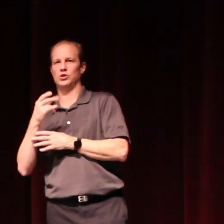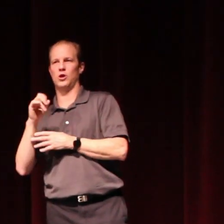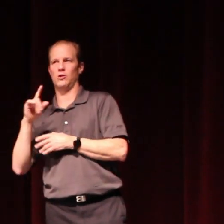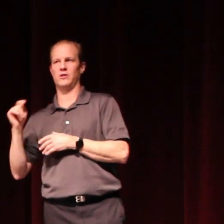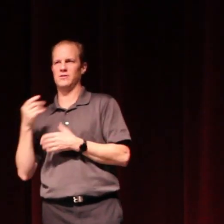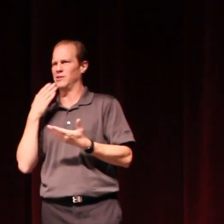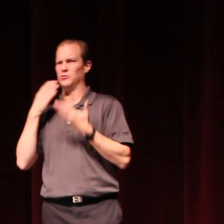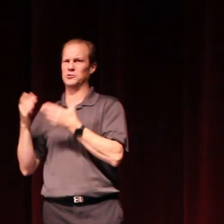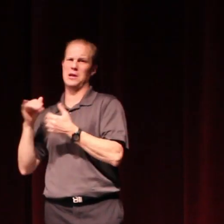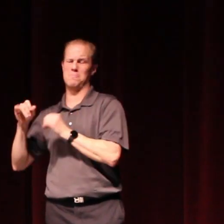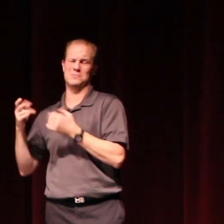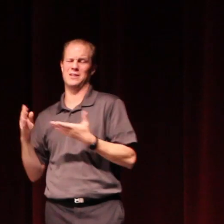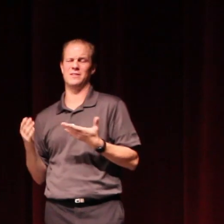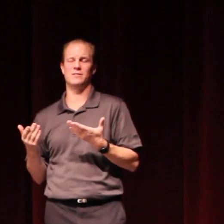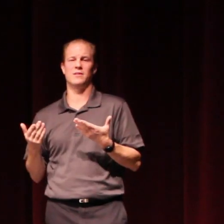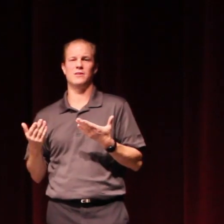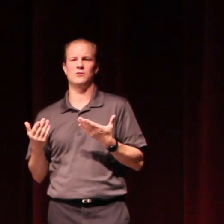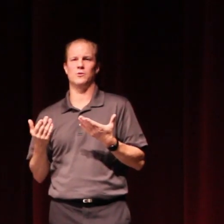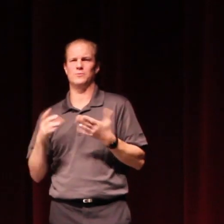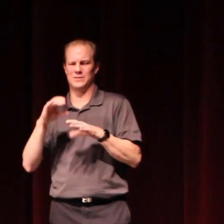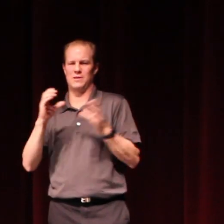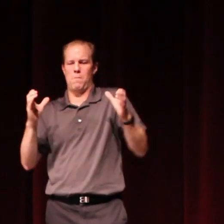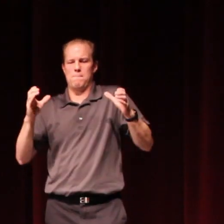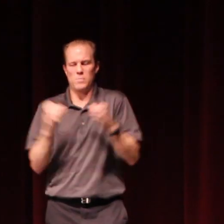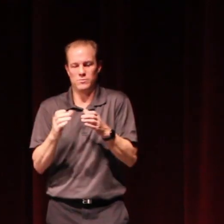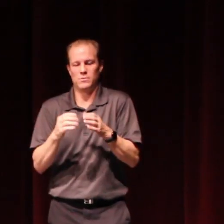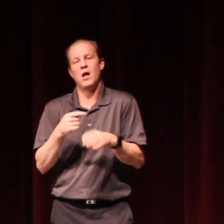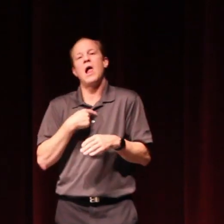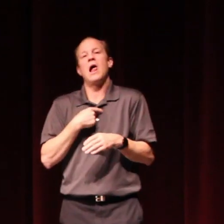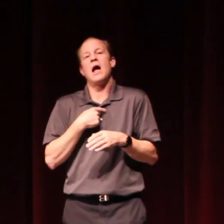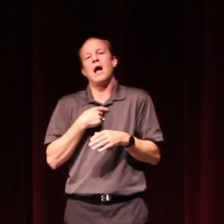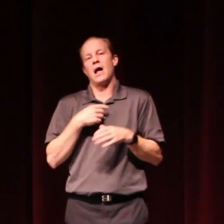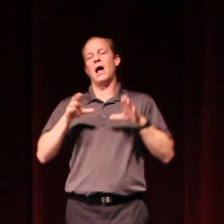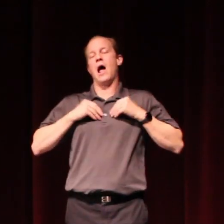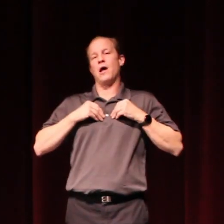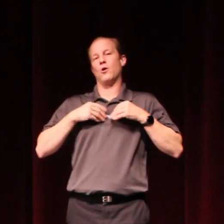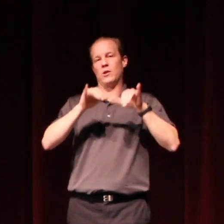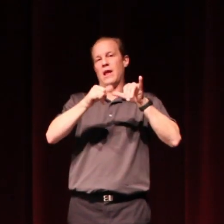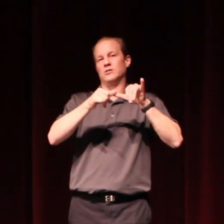yeah okay, let's say I own an engineering consulting firm and the college decides to